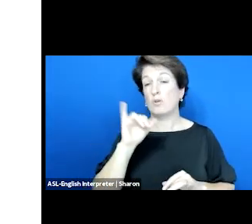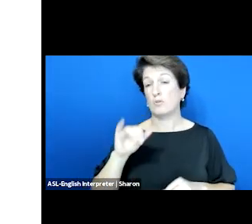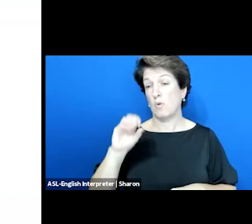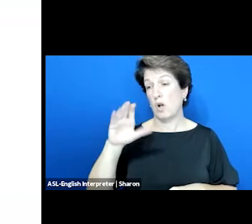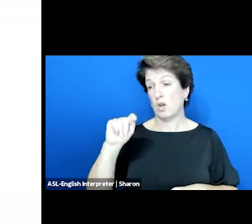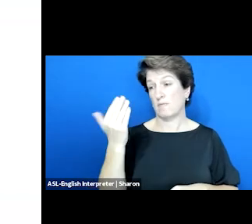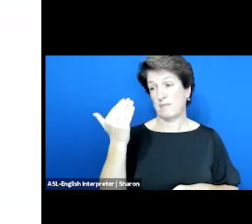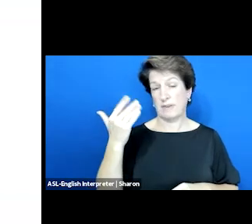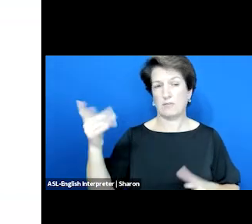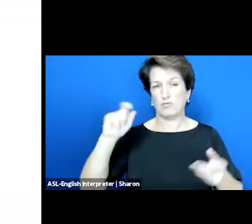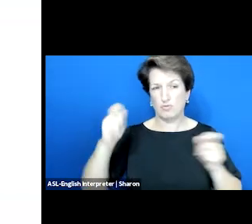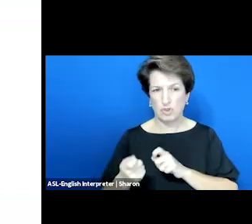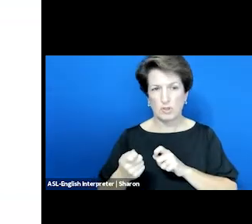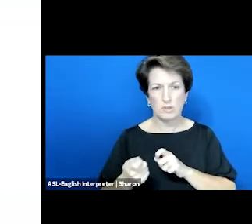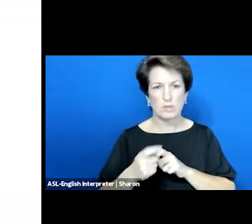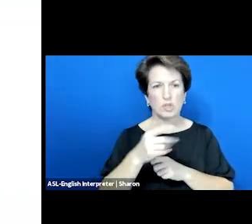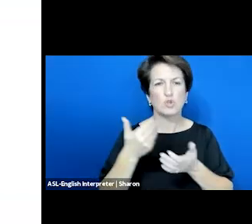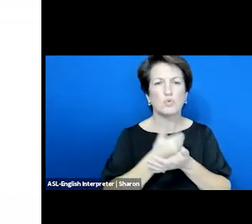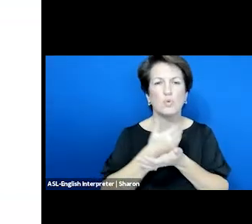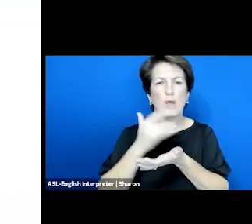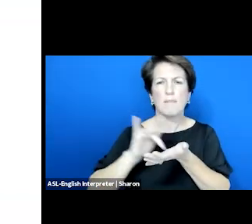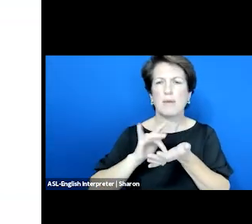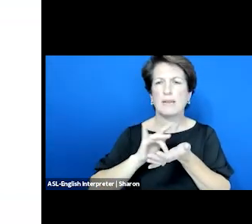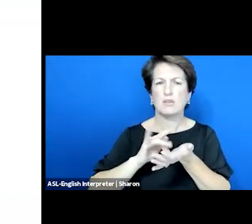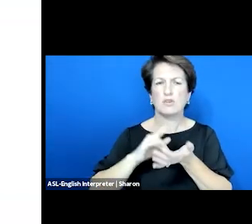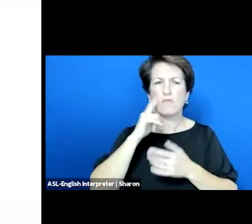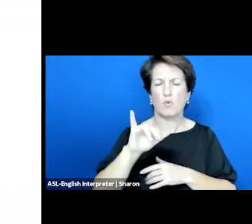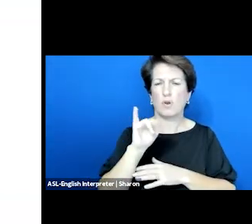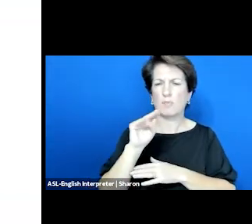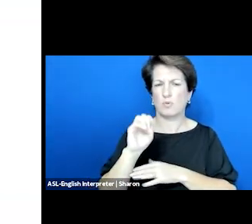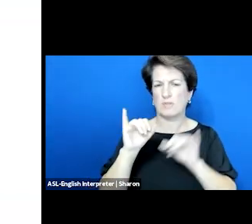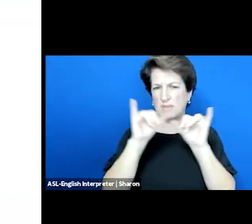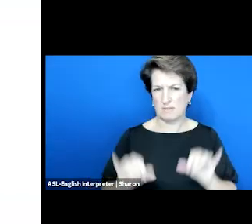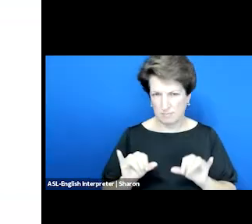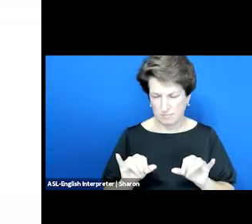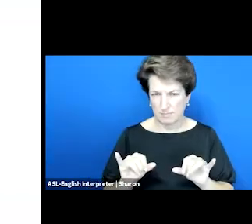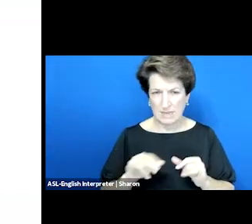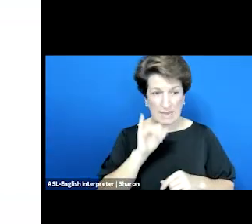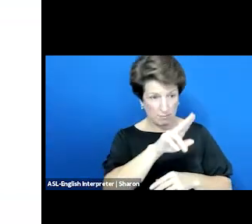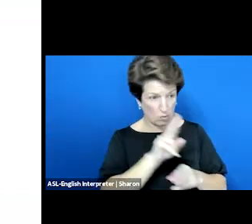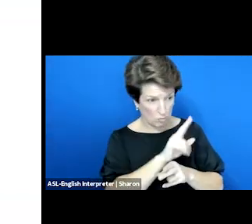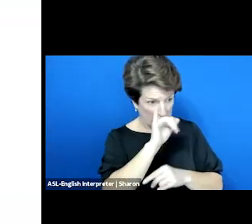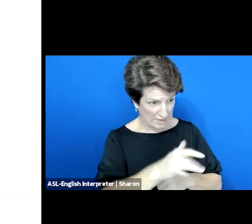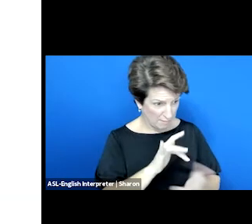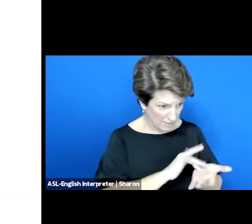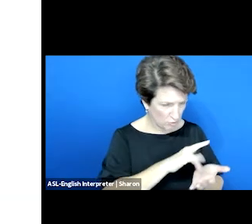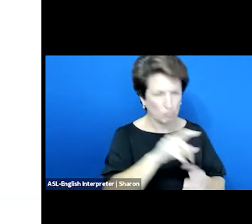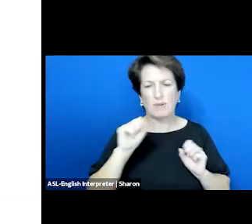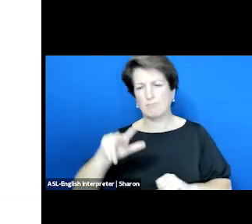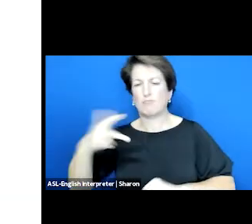here to our webpage which has the list, all of the links that we are sharing through the presentation are in the resource sheet that was emailed before the presentation. So definitely, you can find that there as well to help you look things